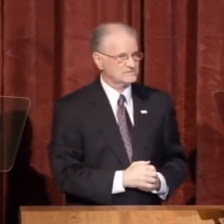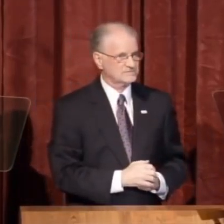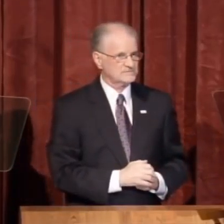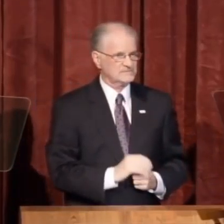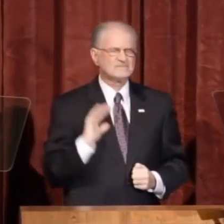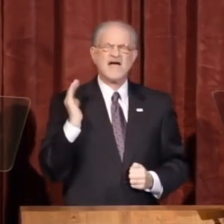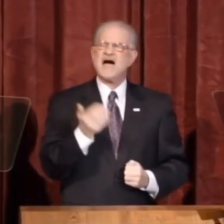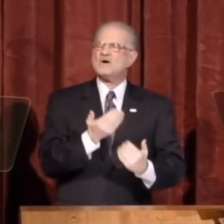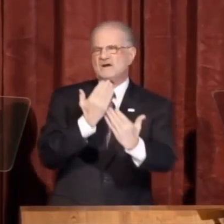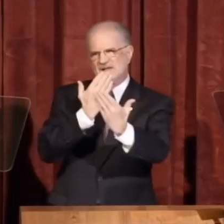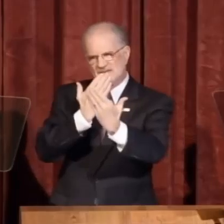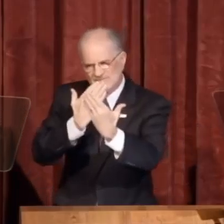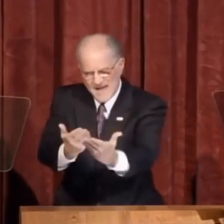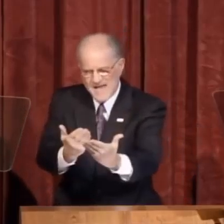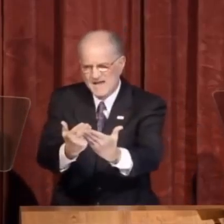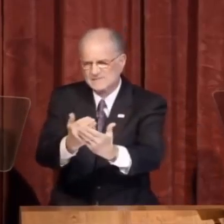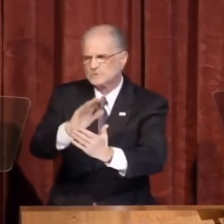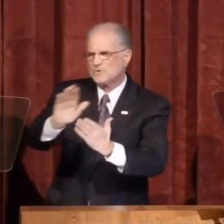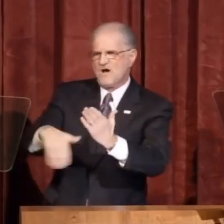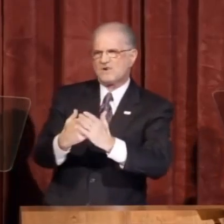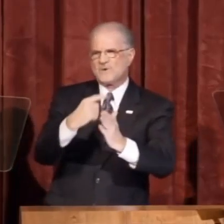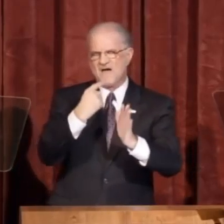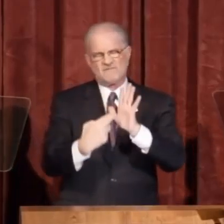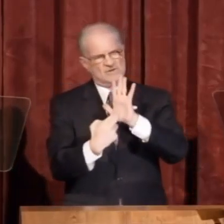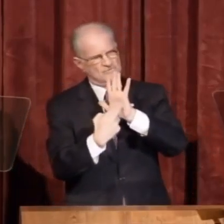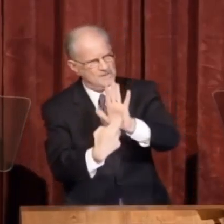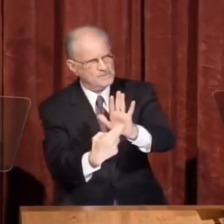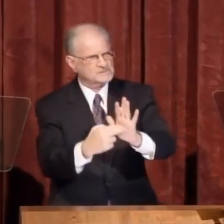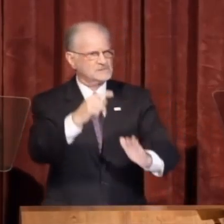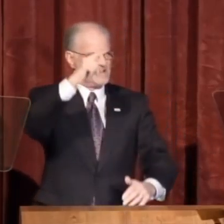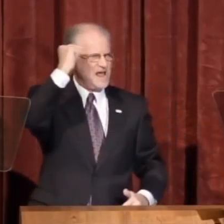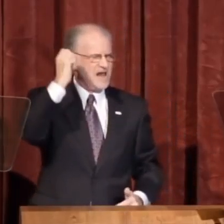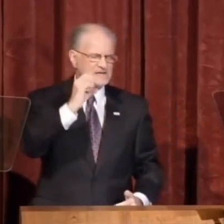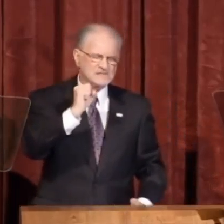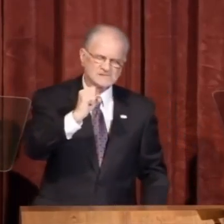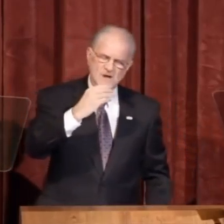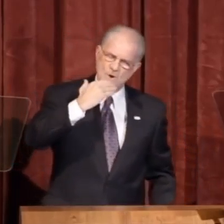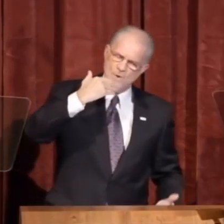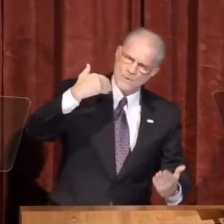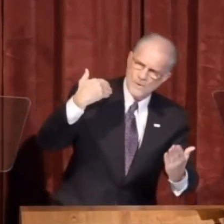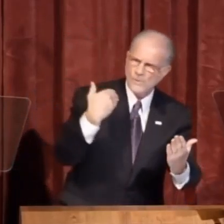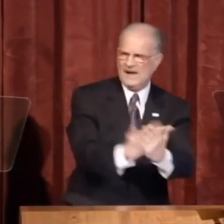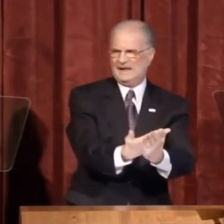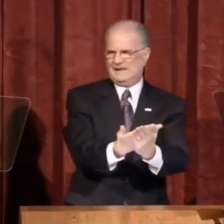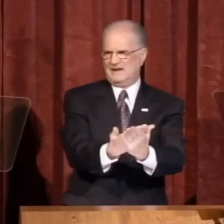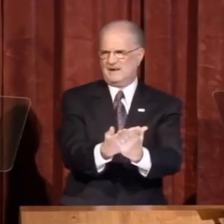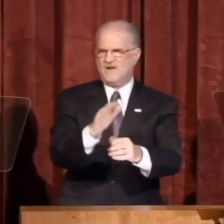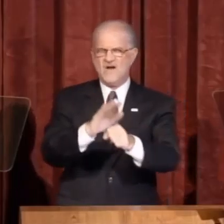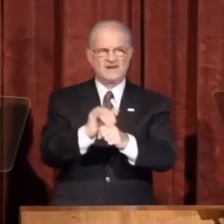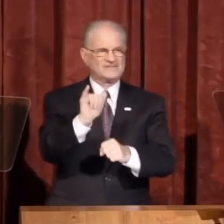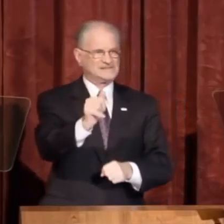have been underserved in health care. And for too long, they have been unable to find